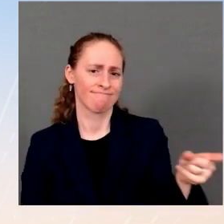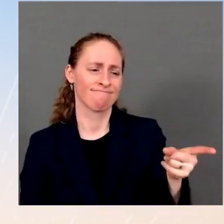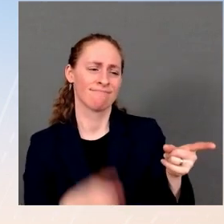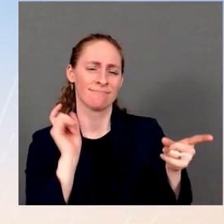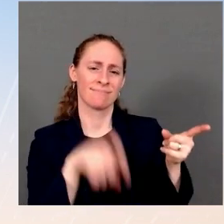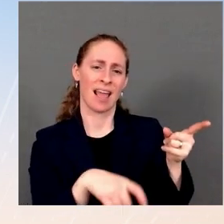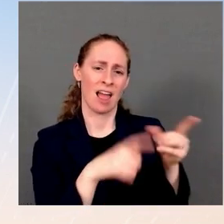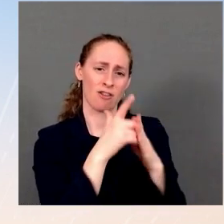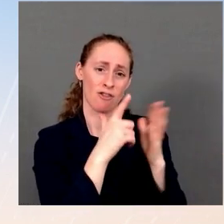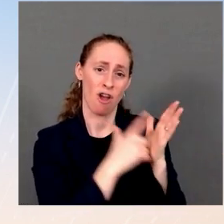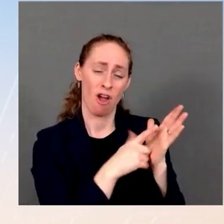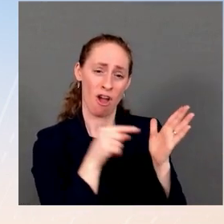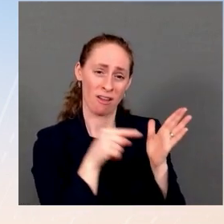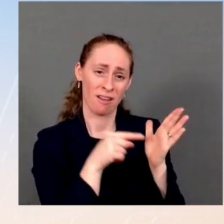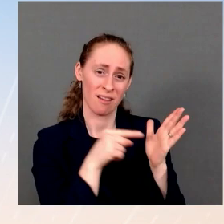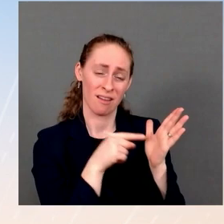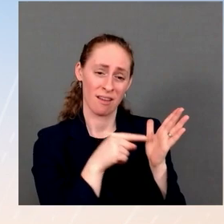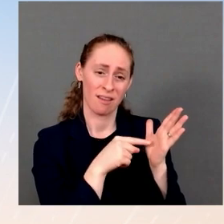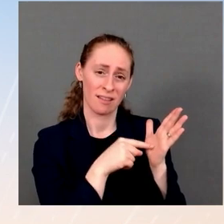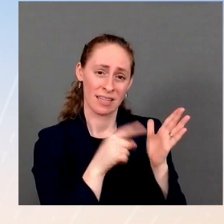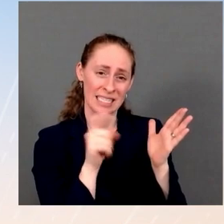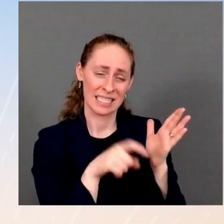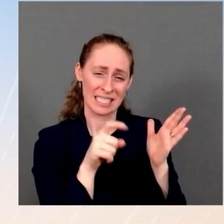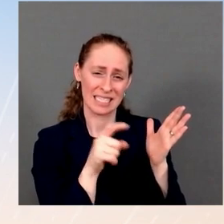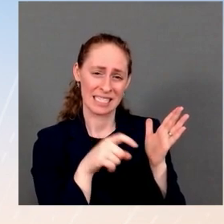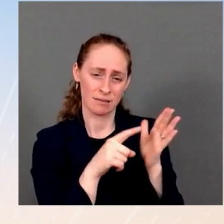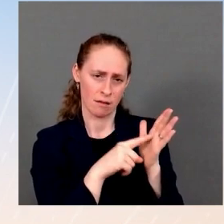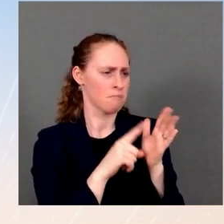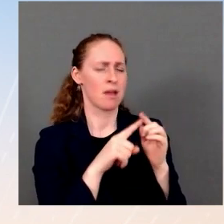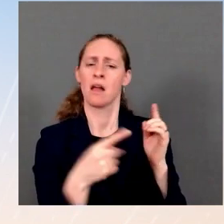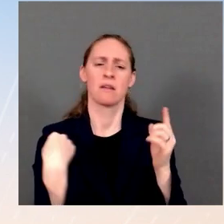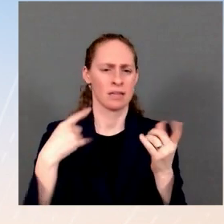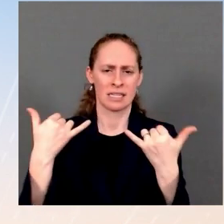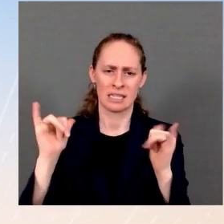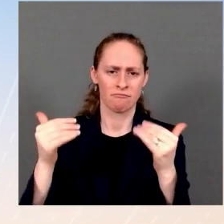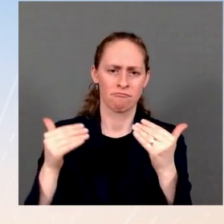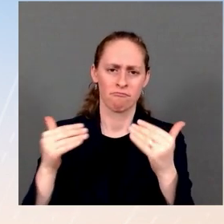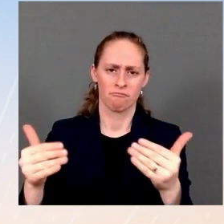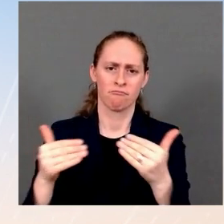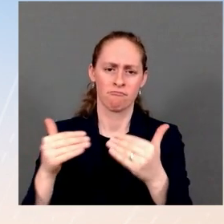So, the President's historic executive order in March, which he signed on Bloody Sunday